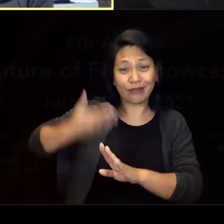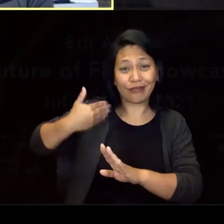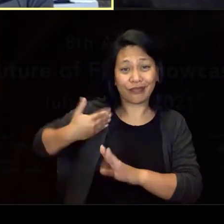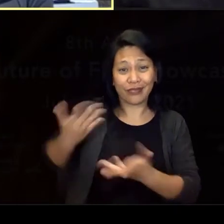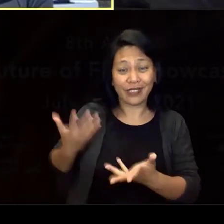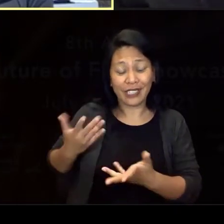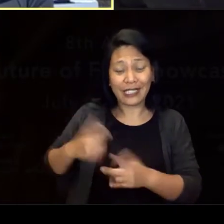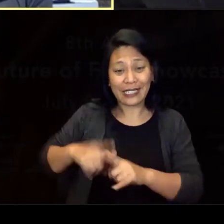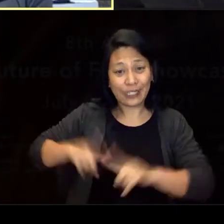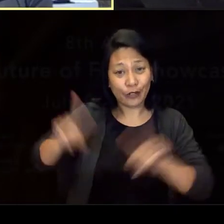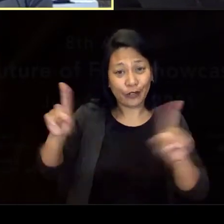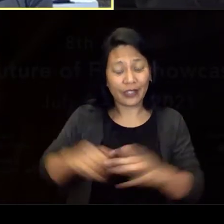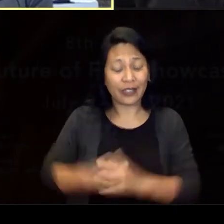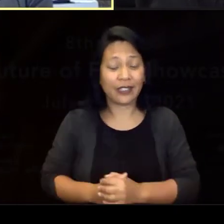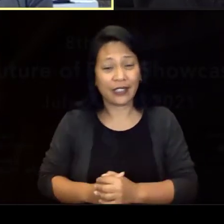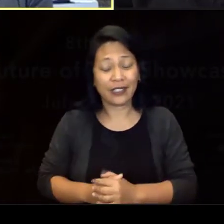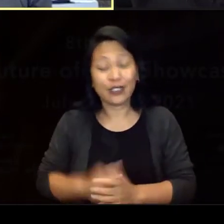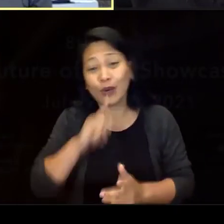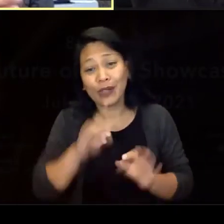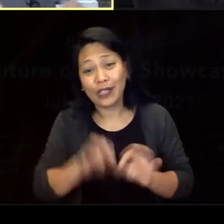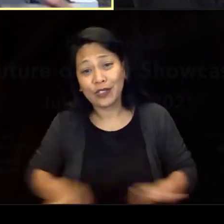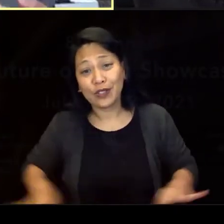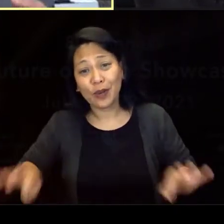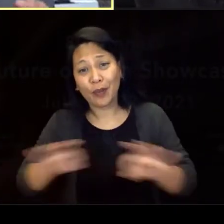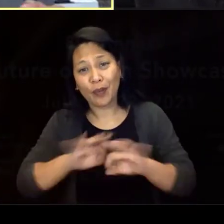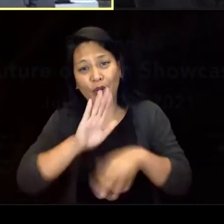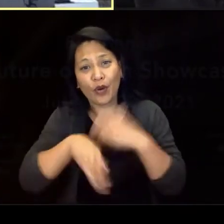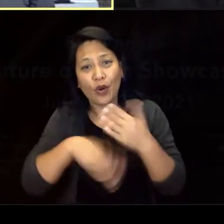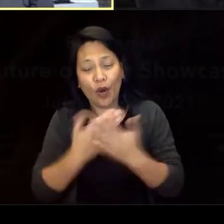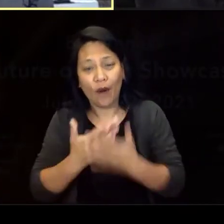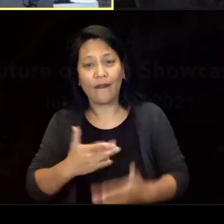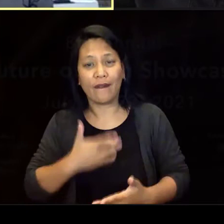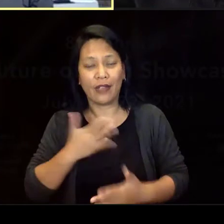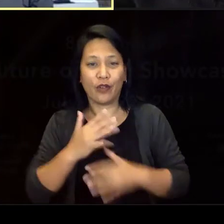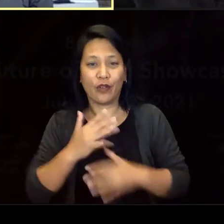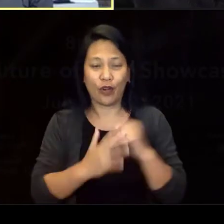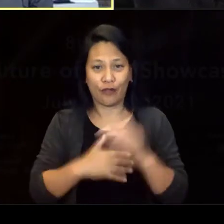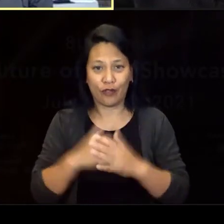And I think it's super important to like, make everyone feel comfortable on the set and like having